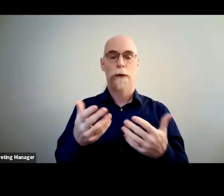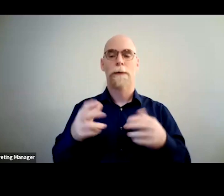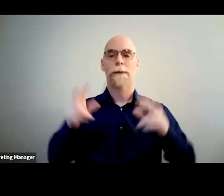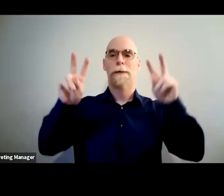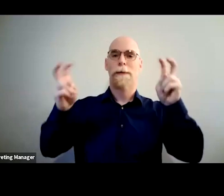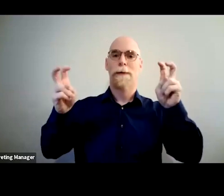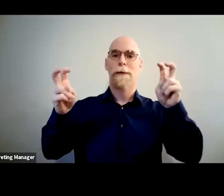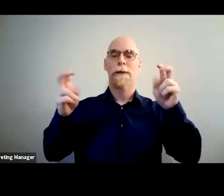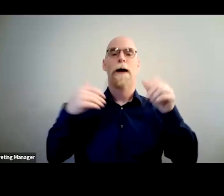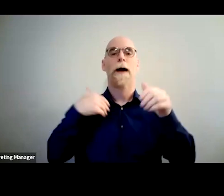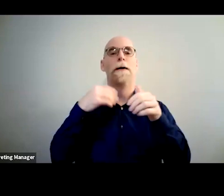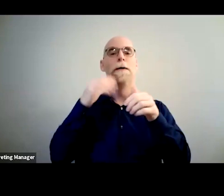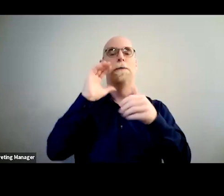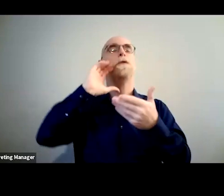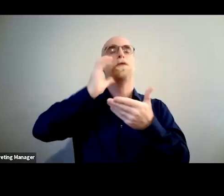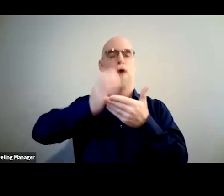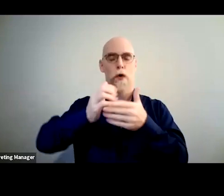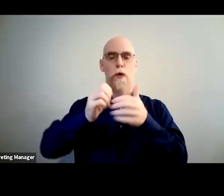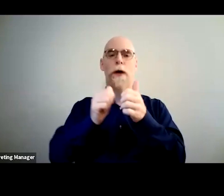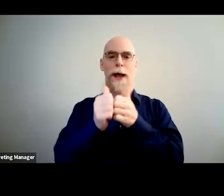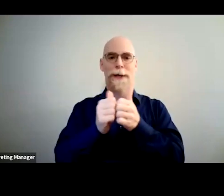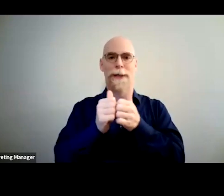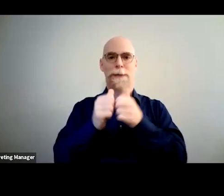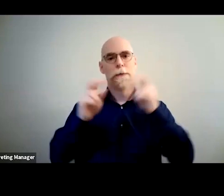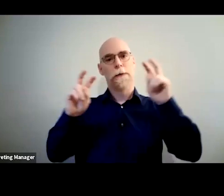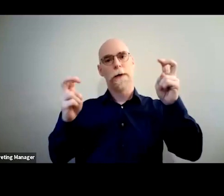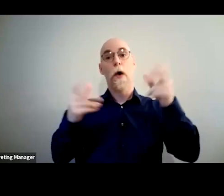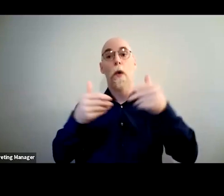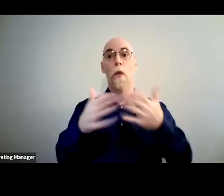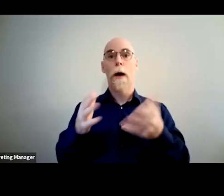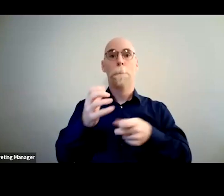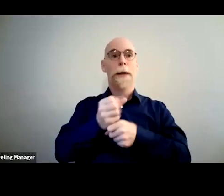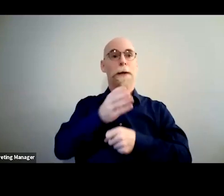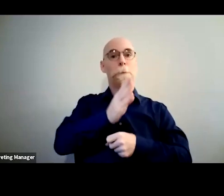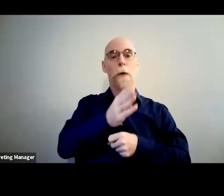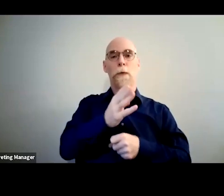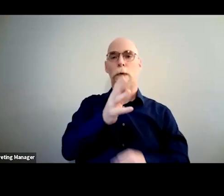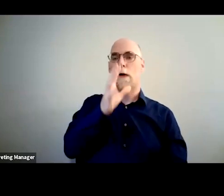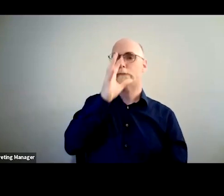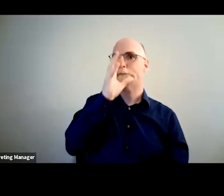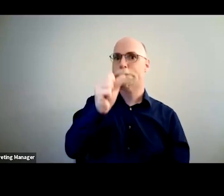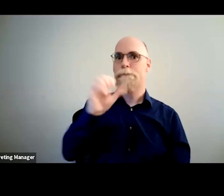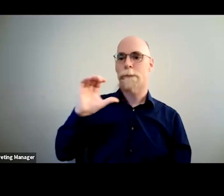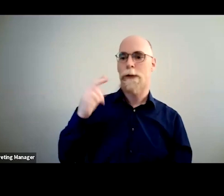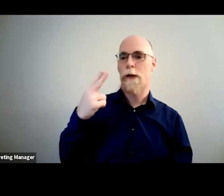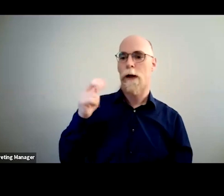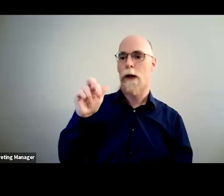photo contest. Right now, we are sponsoring photo contests from now until December 31st,